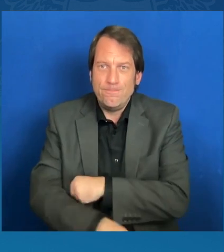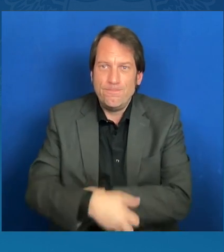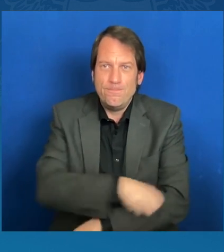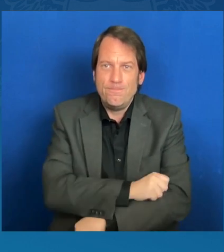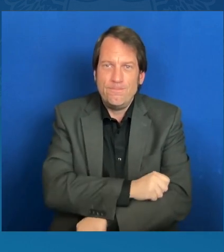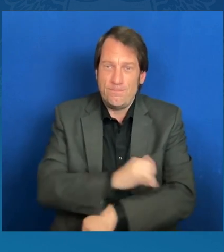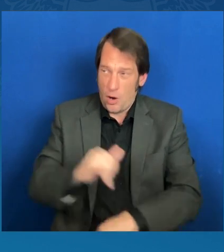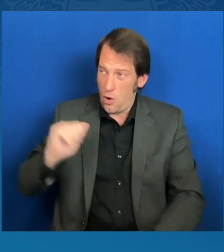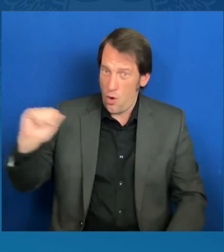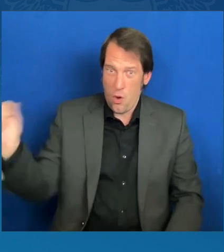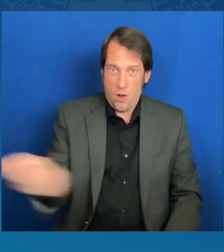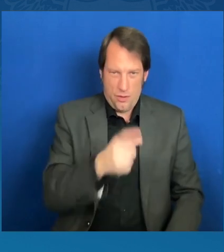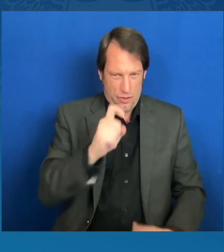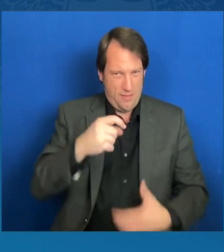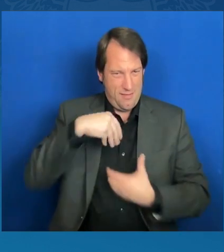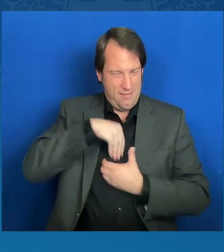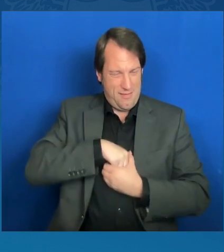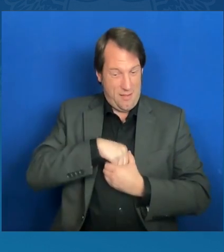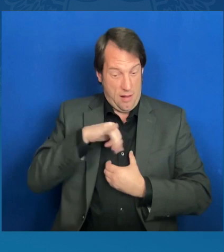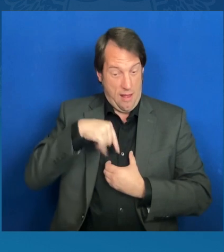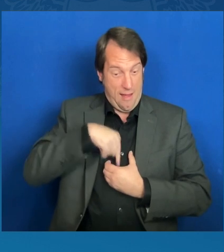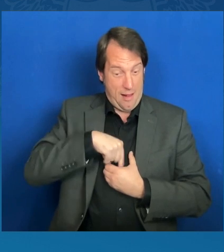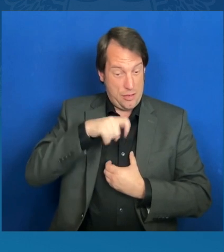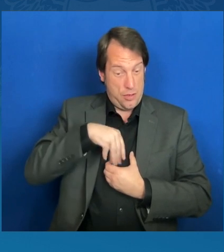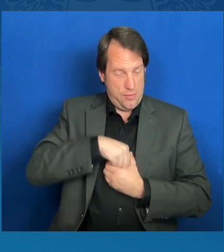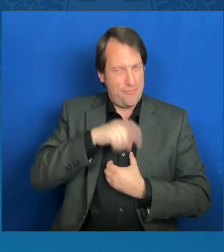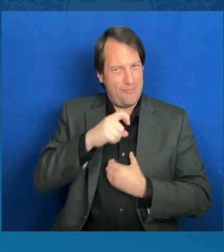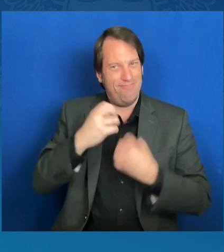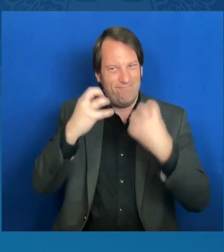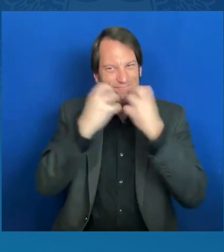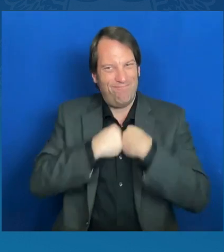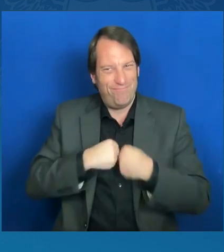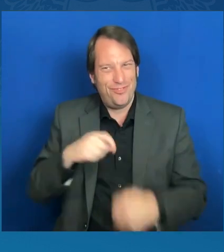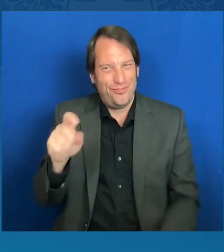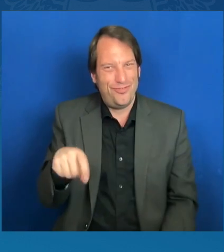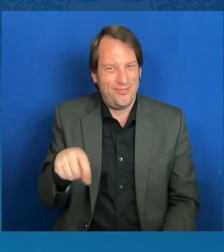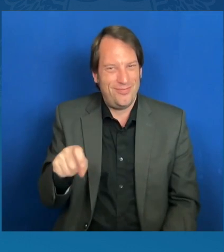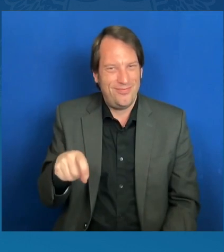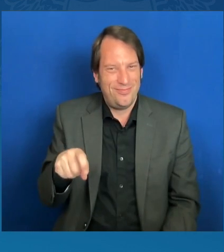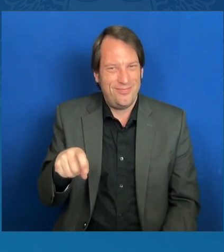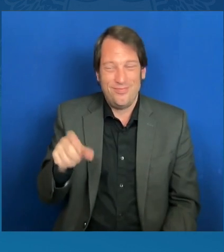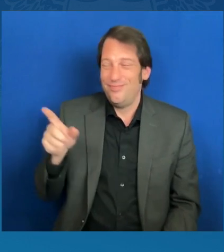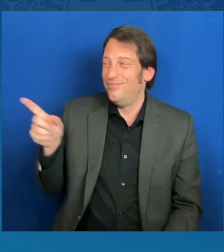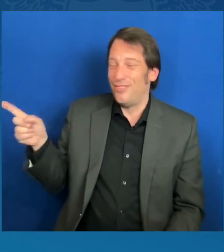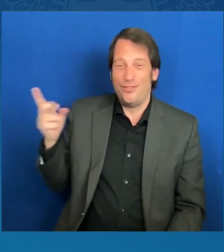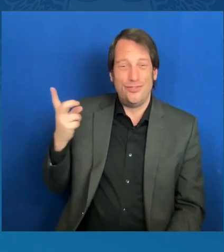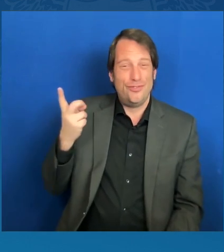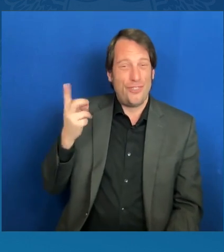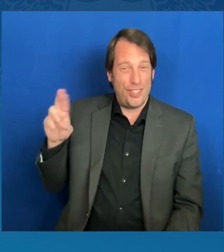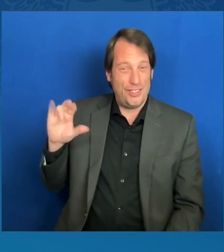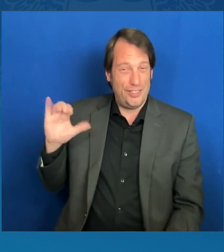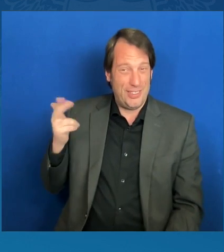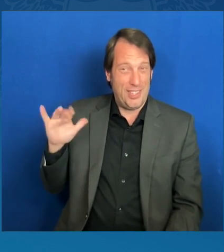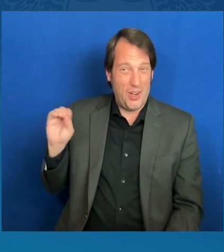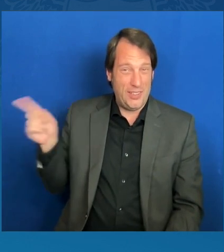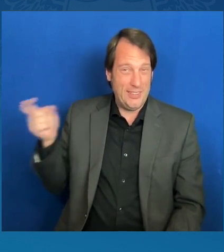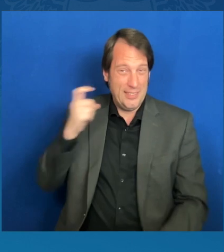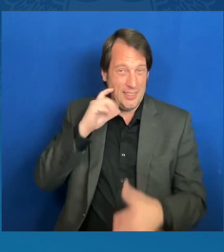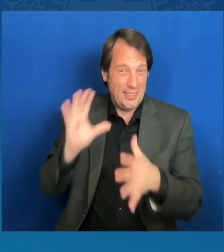And -- and, Doctor, you talked about redemption, which is an age-old concept that transcends religions.